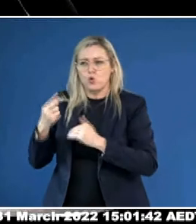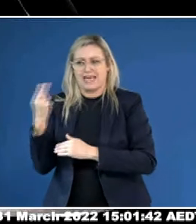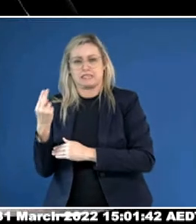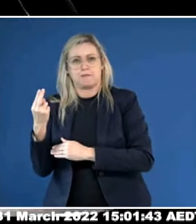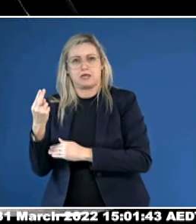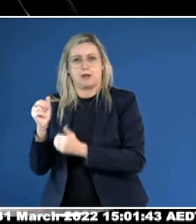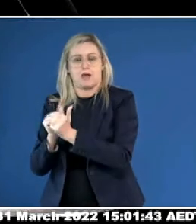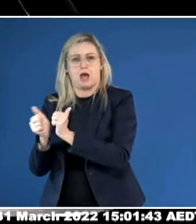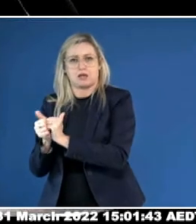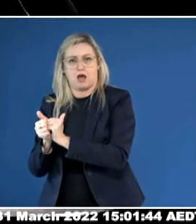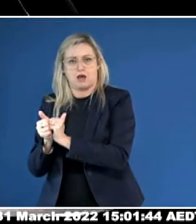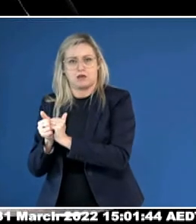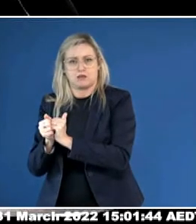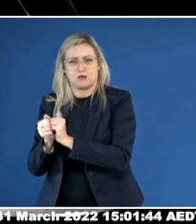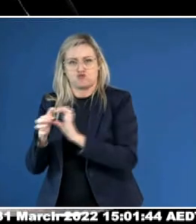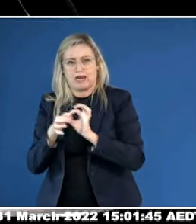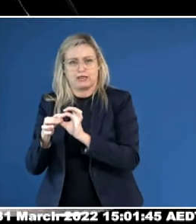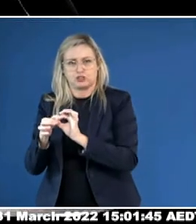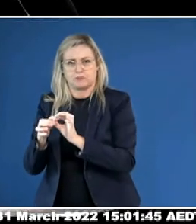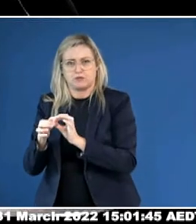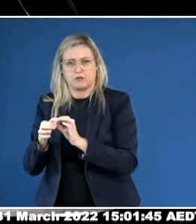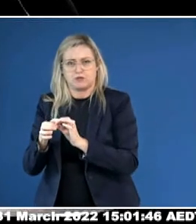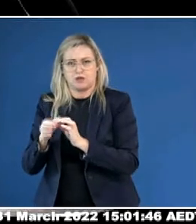So we get excluded in so many ways.